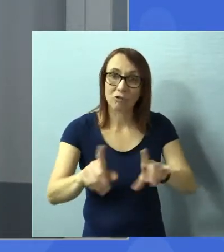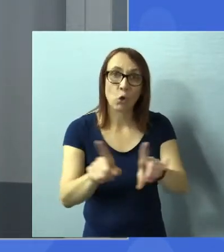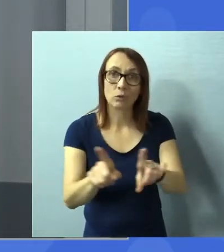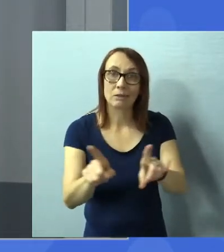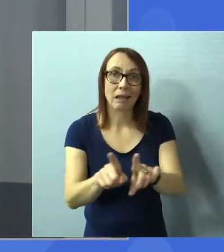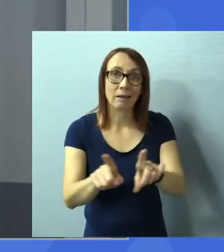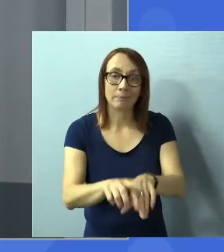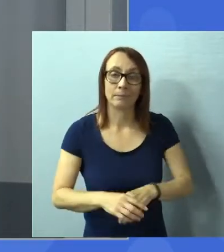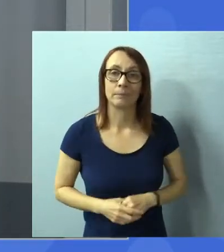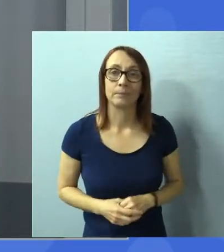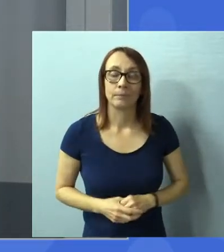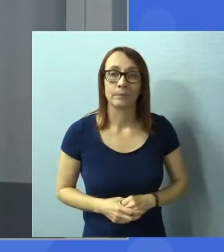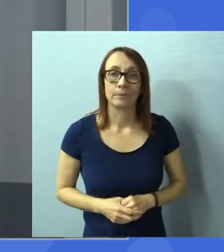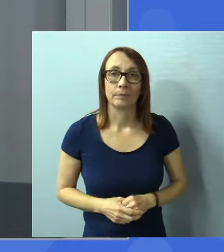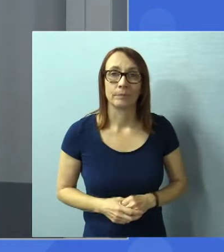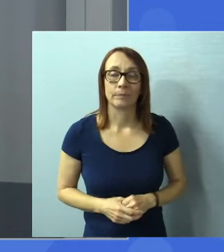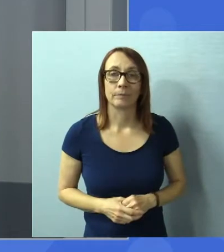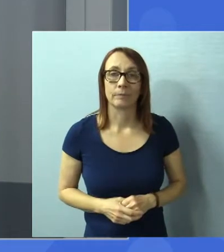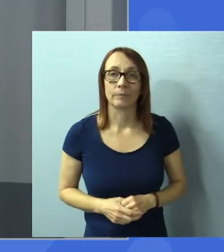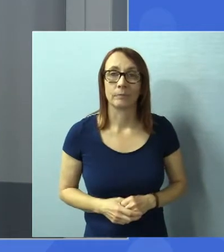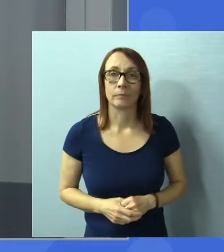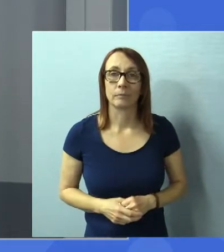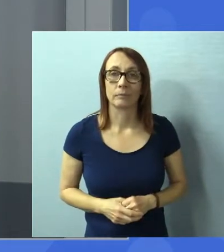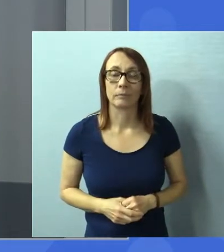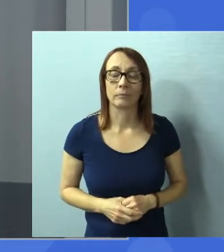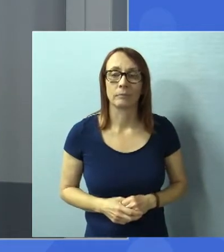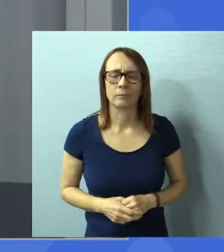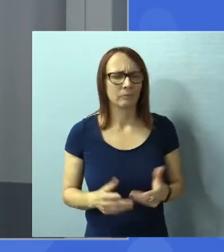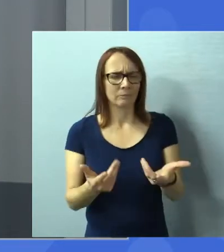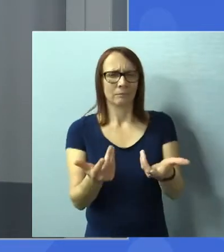breaks it as they did the day before how will that happen well it's extremely